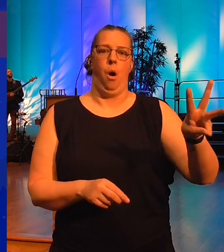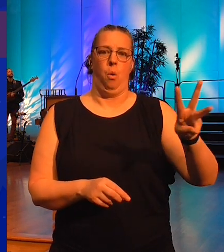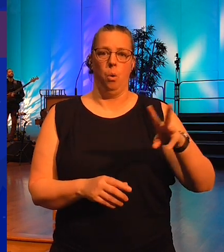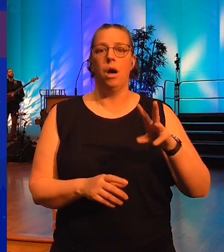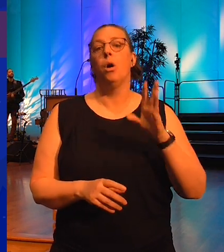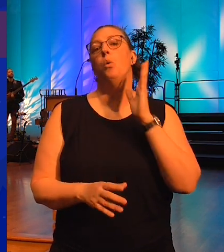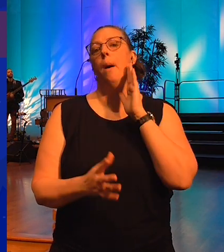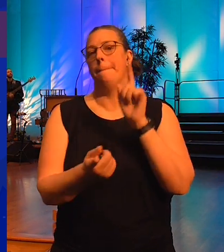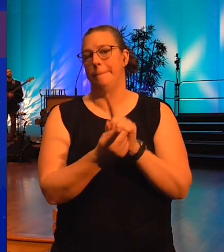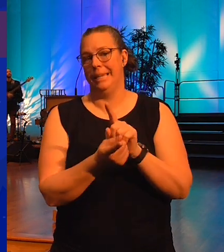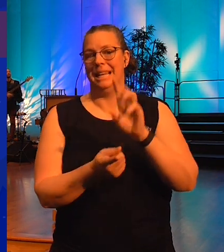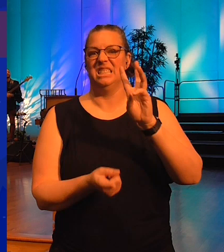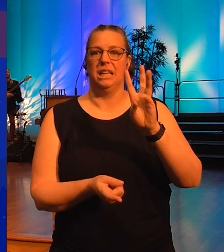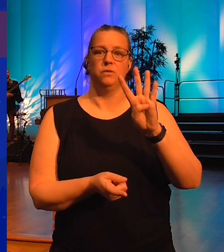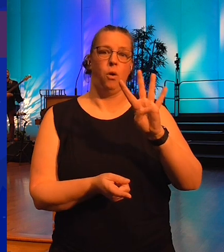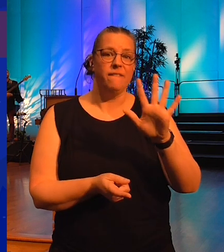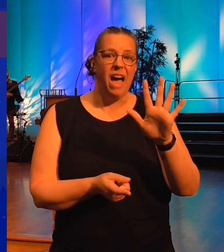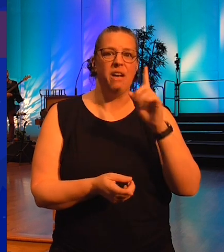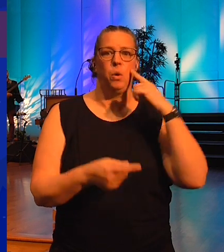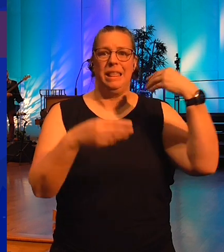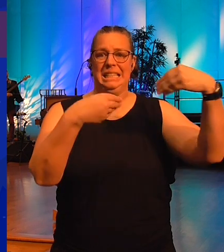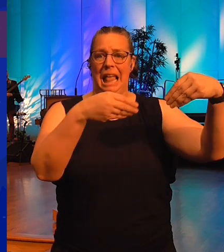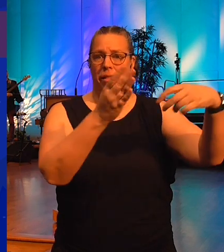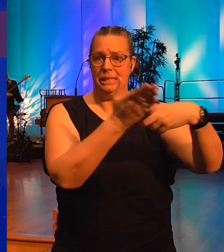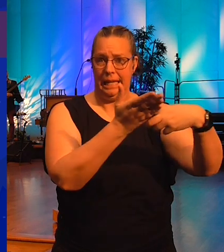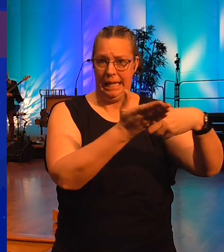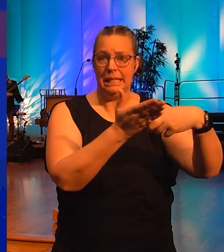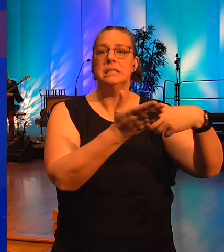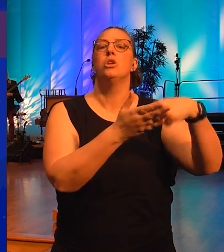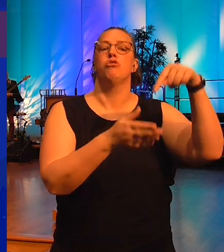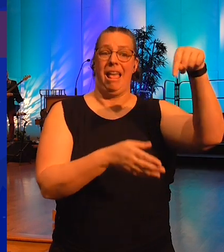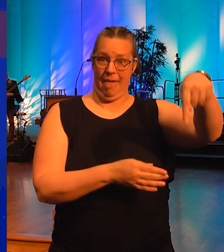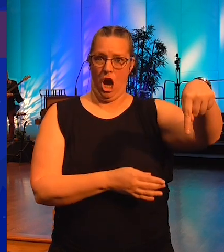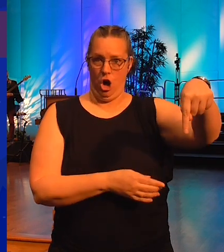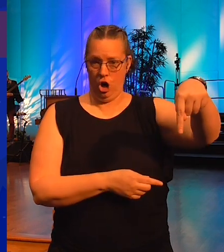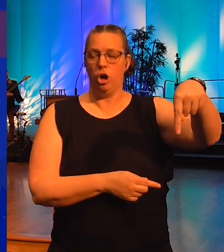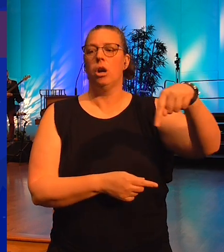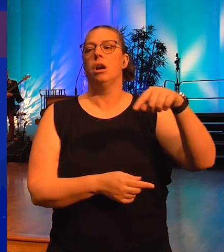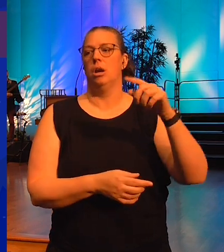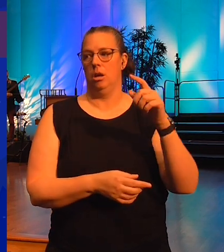where they sell the tickets right inside there and um we're going to be there for the grand